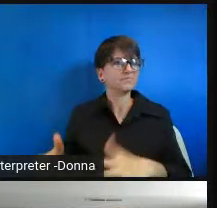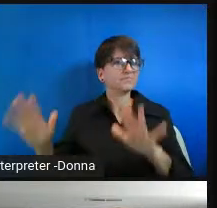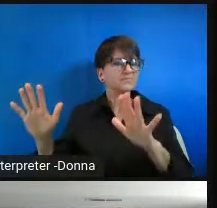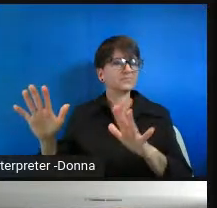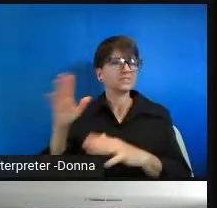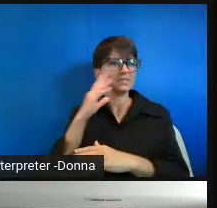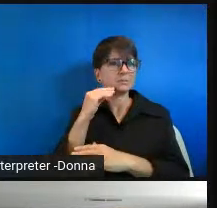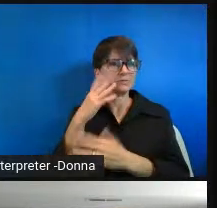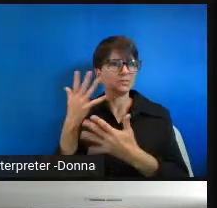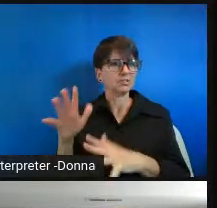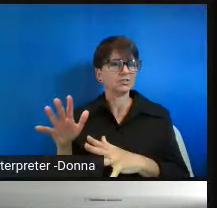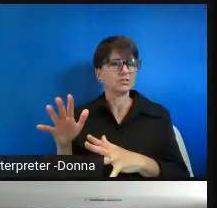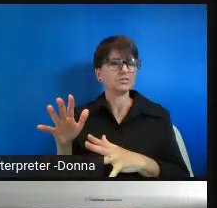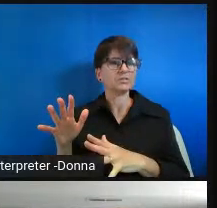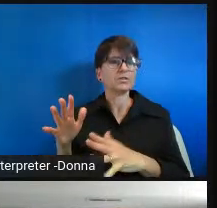or focusing on the close button which gives them